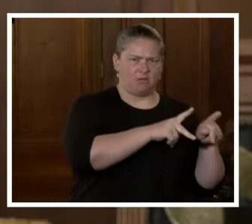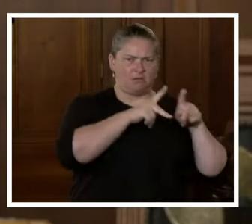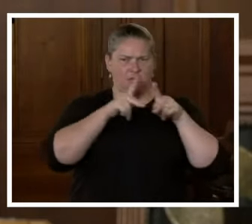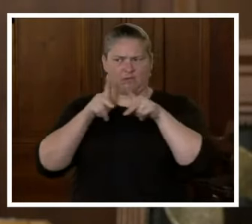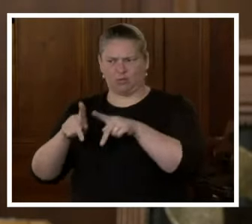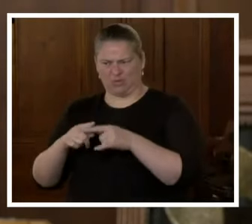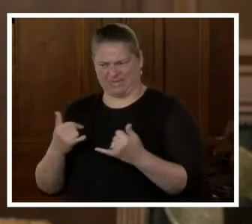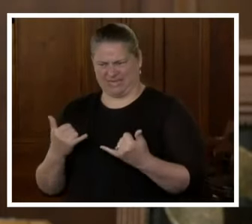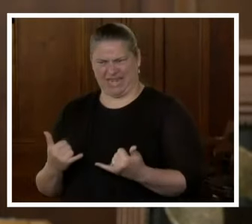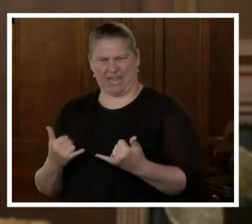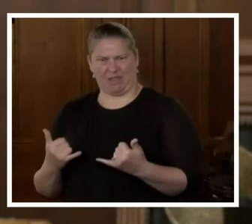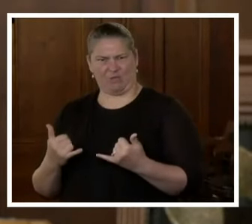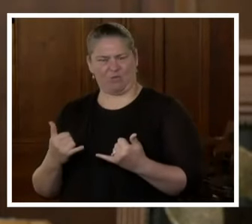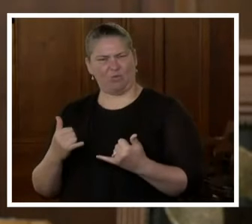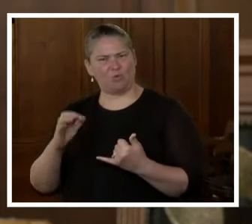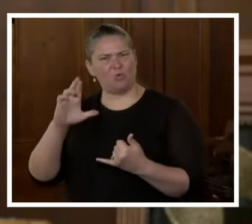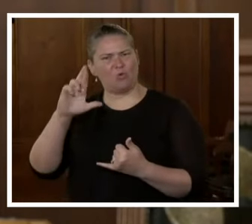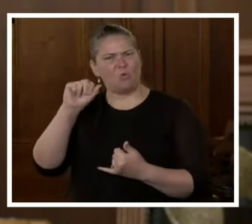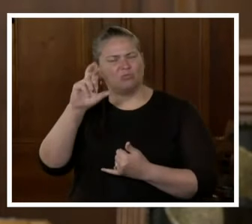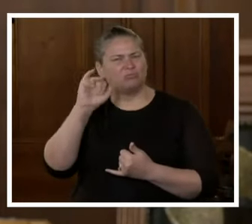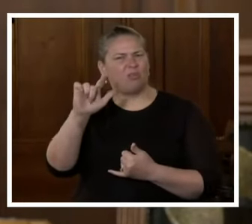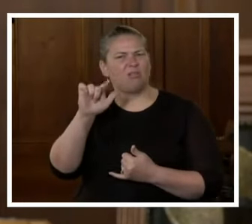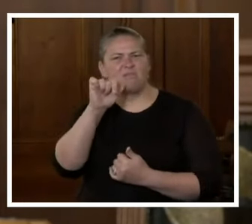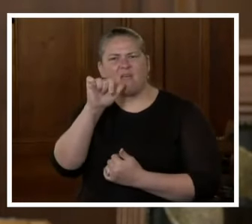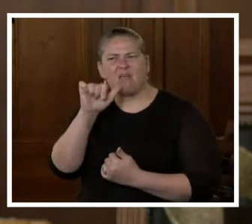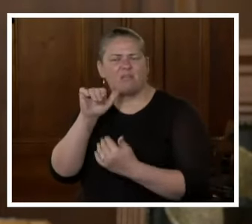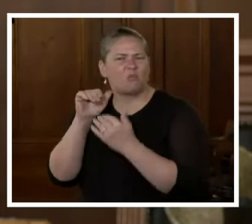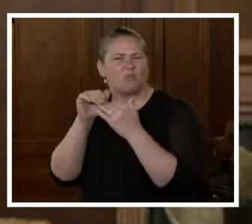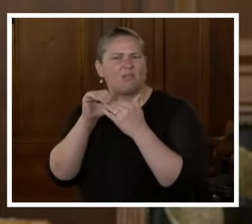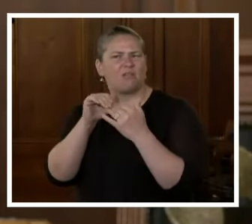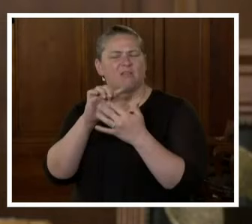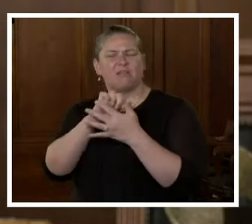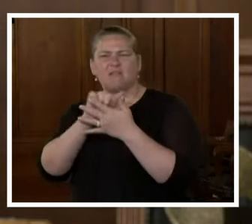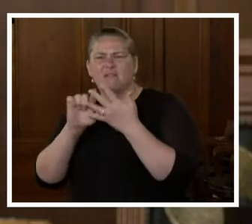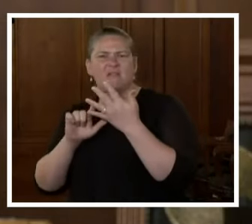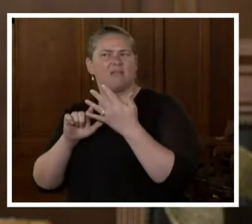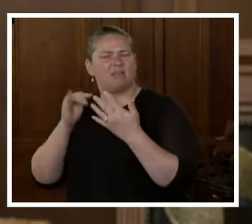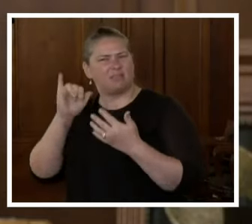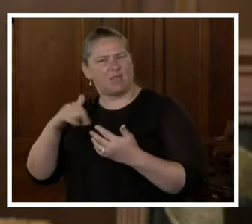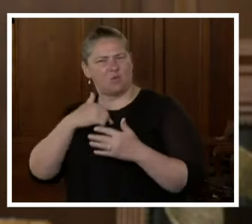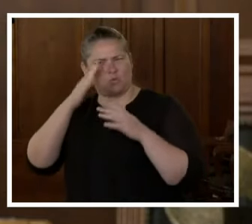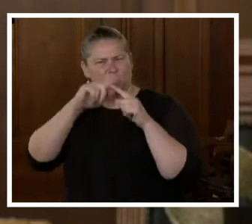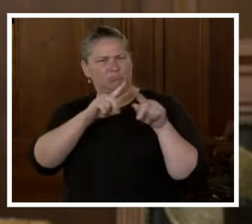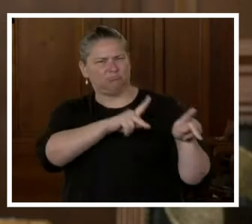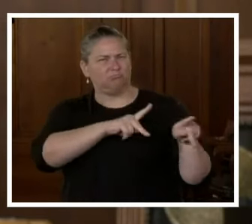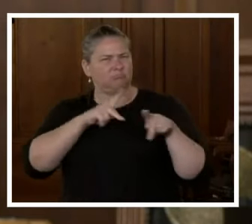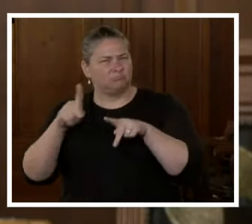THAT WE HAVE, ON OUR LIST OF